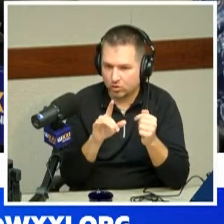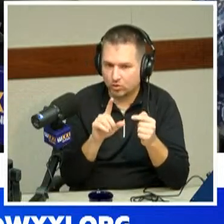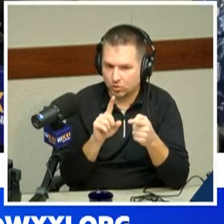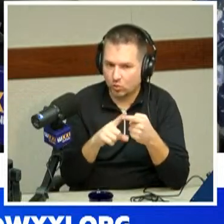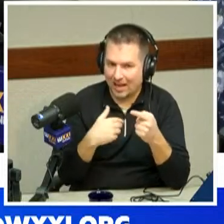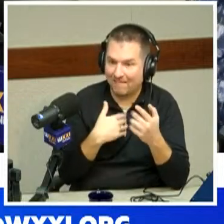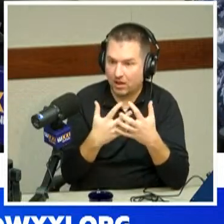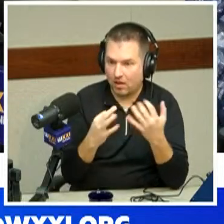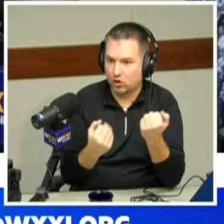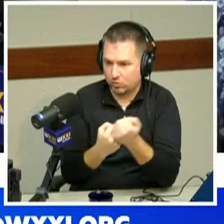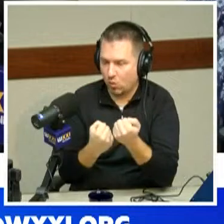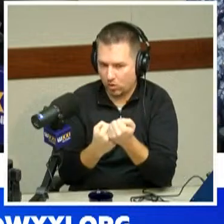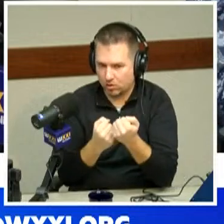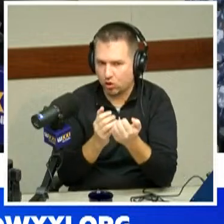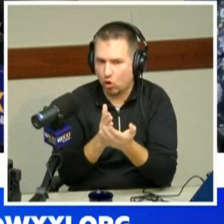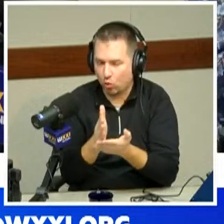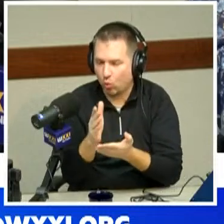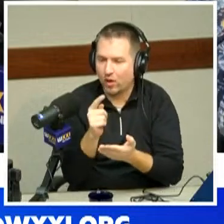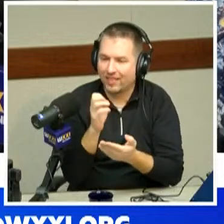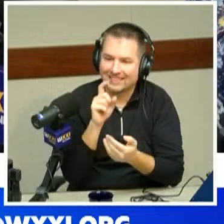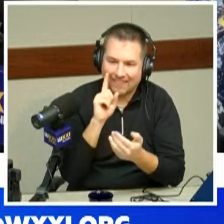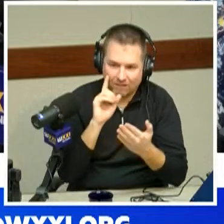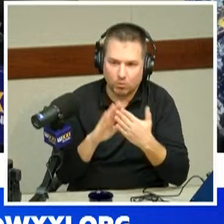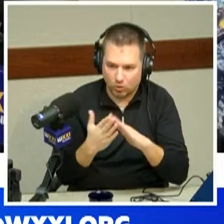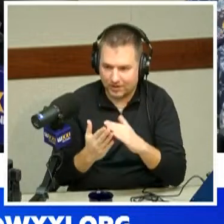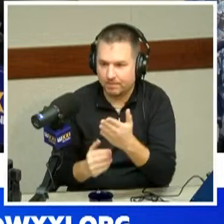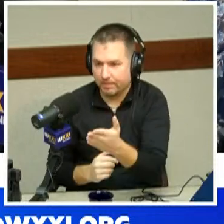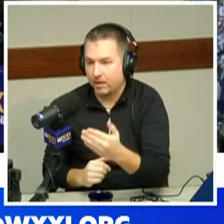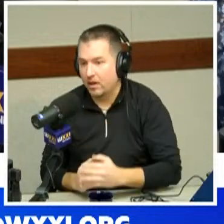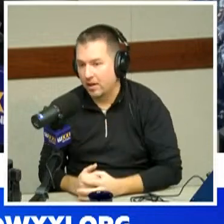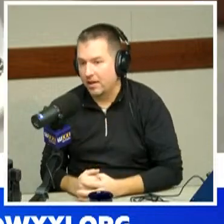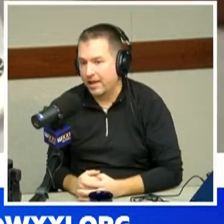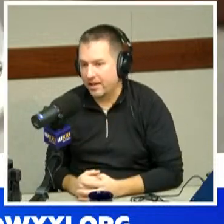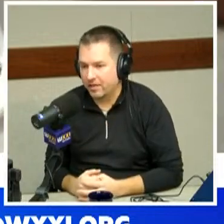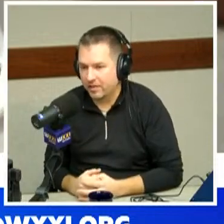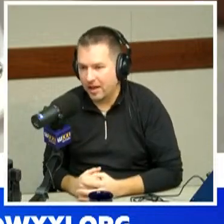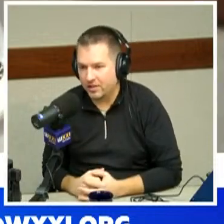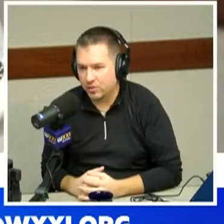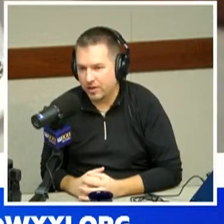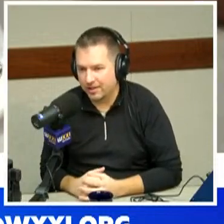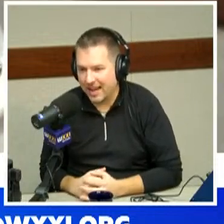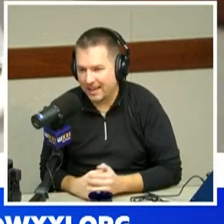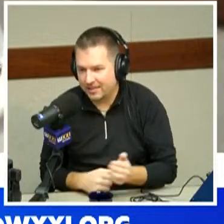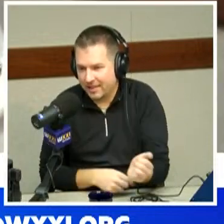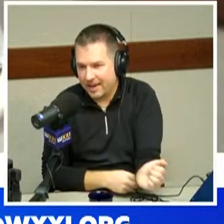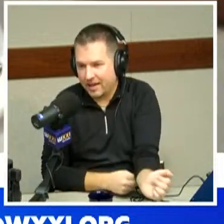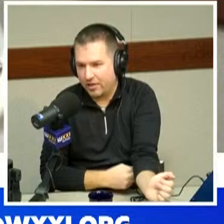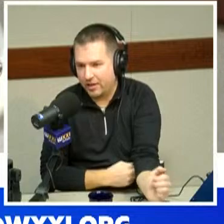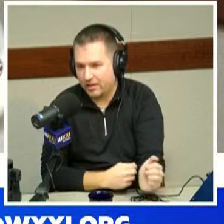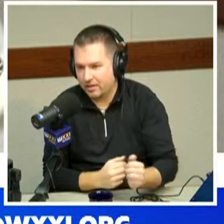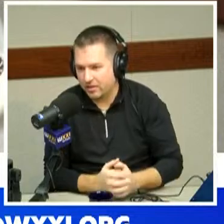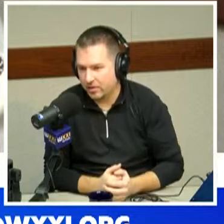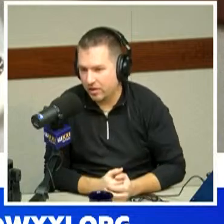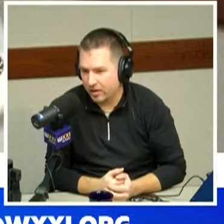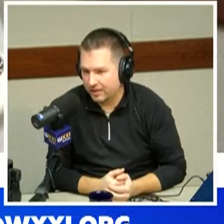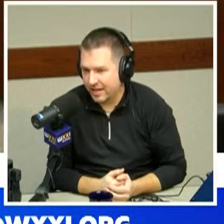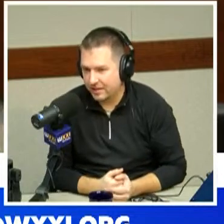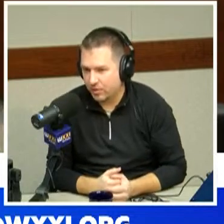of support through the the death Community yeah I just wanted to add to that I think exactly what